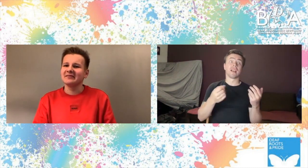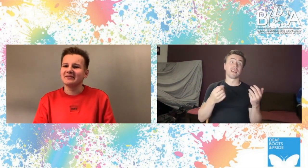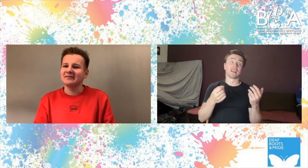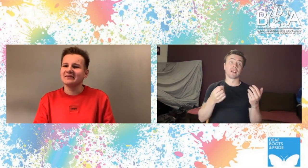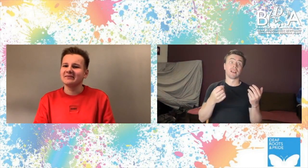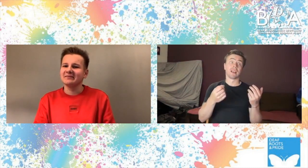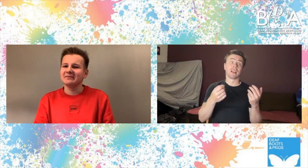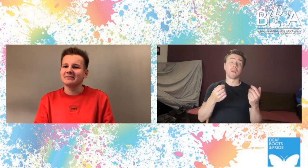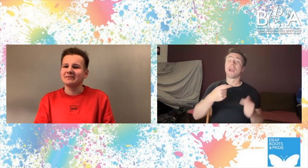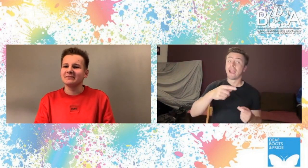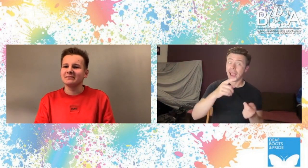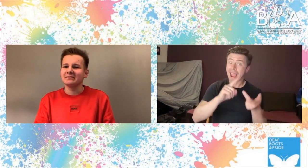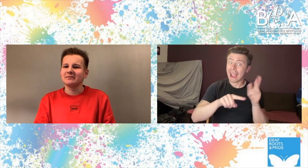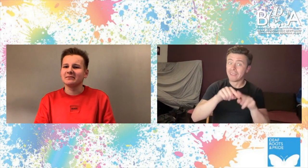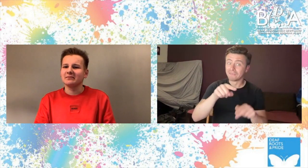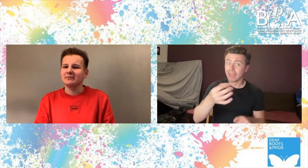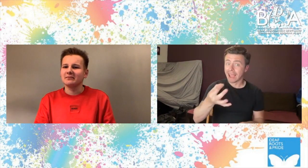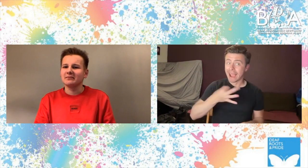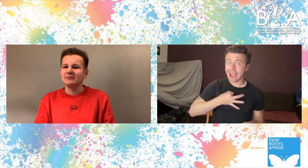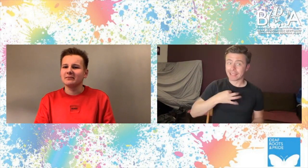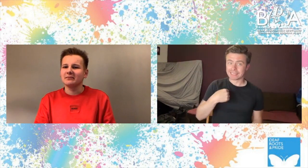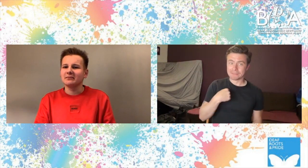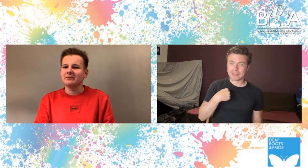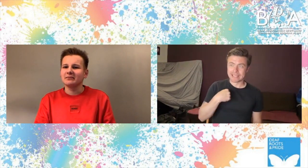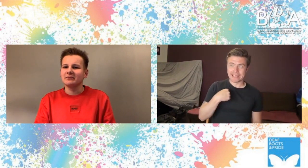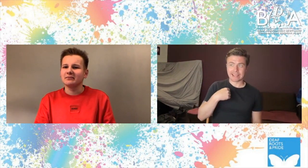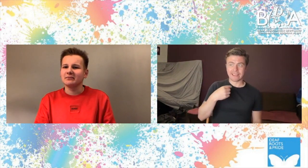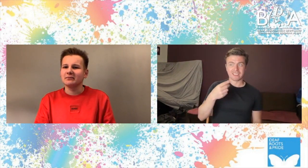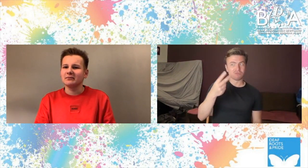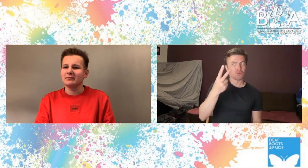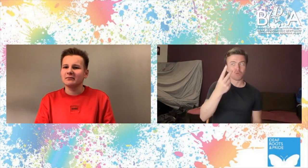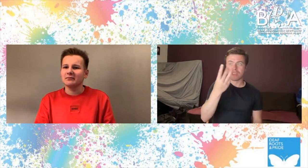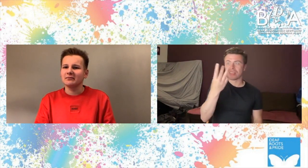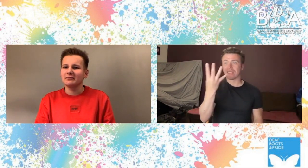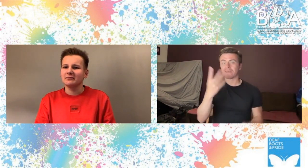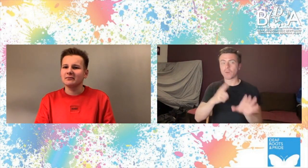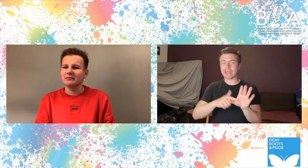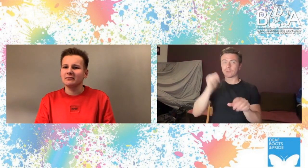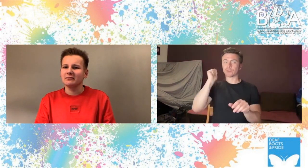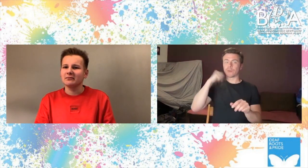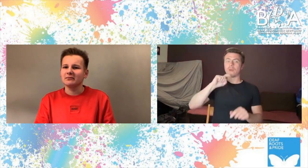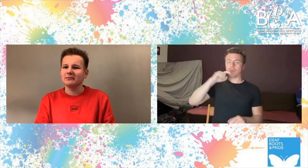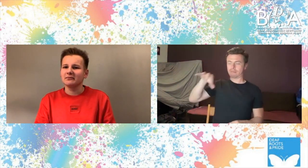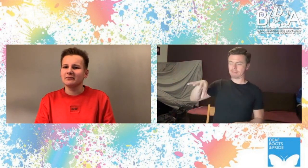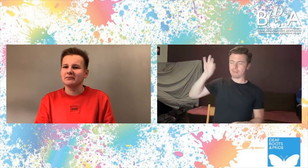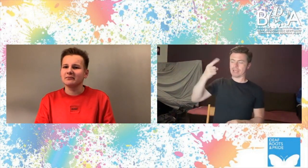Do you know, if you had asked me that question two, three, four years ago